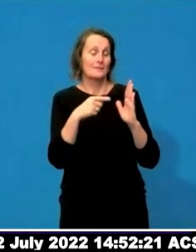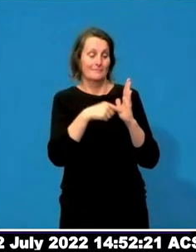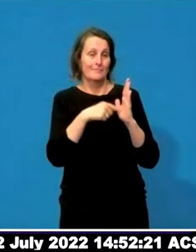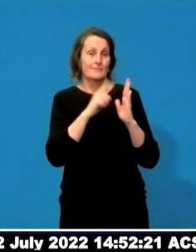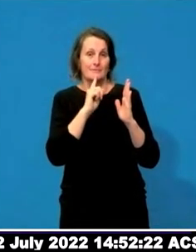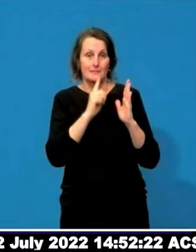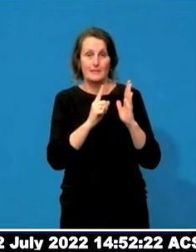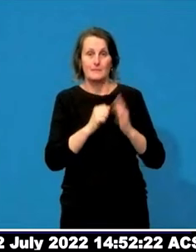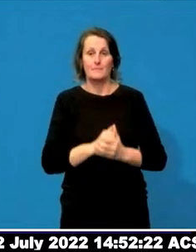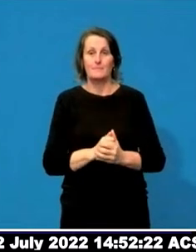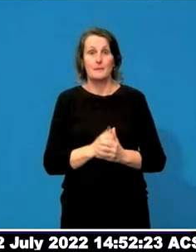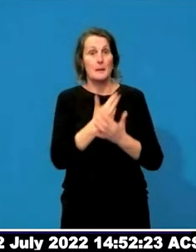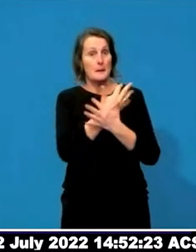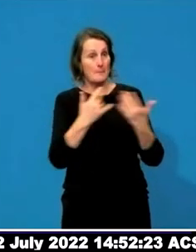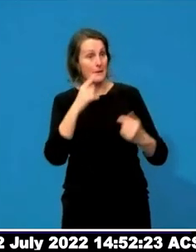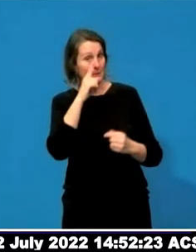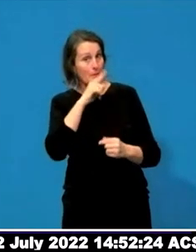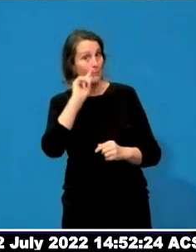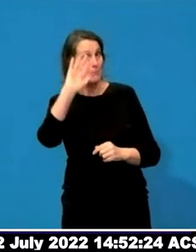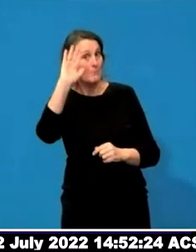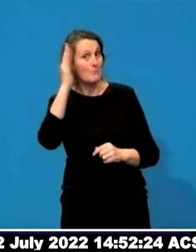"Many people do have criminal records, often for minor offences